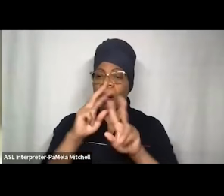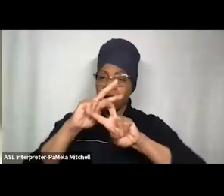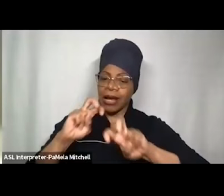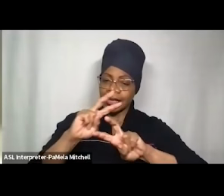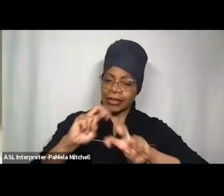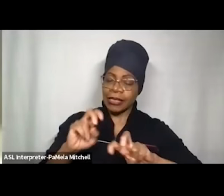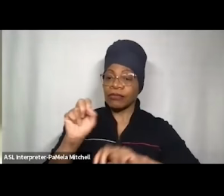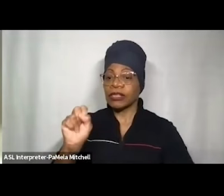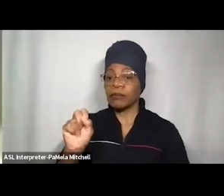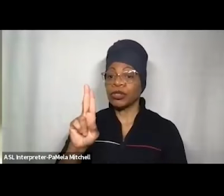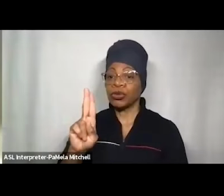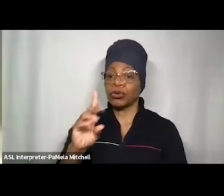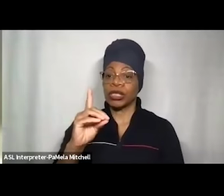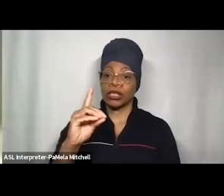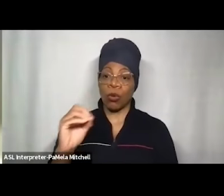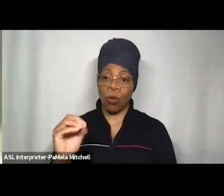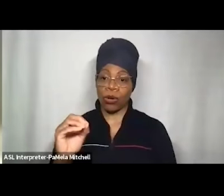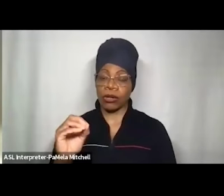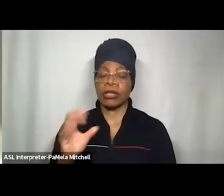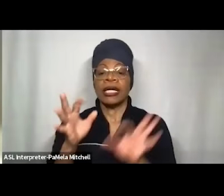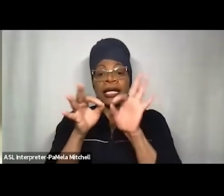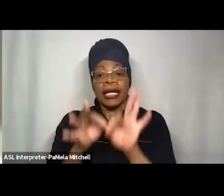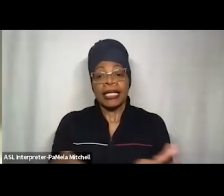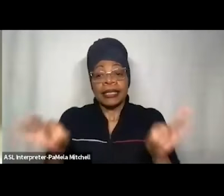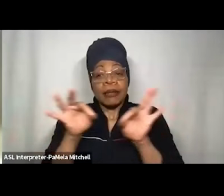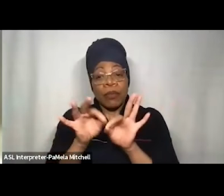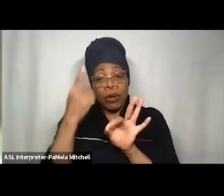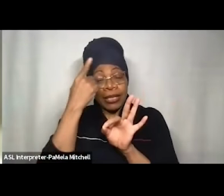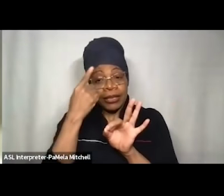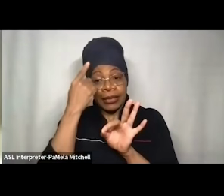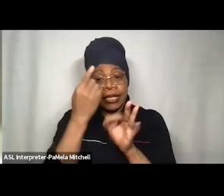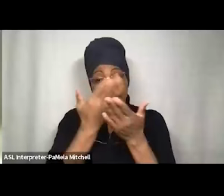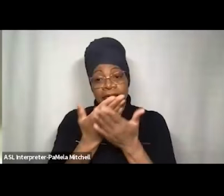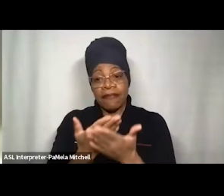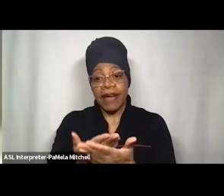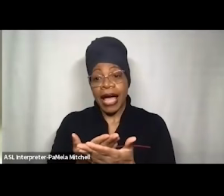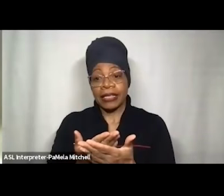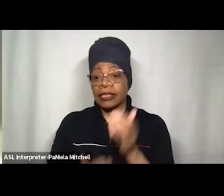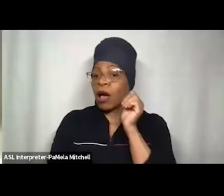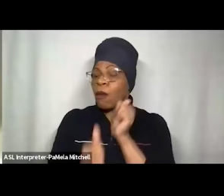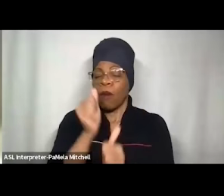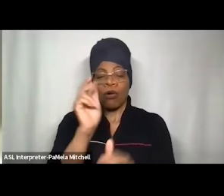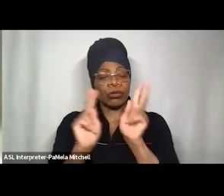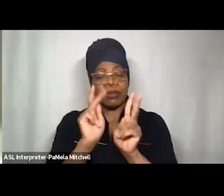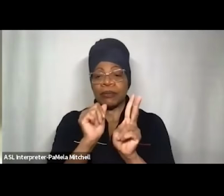So again, really important to consider these factors. Most people have not received treatment in the past.